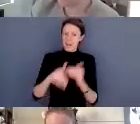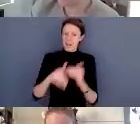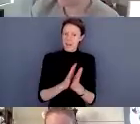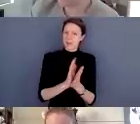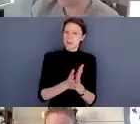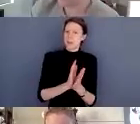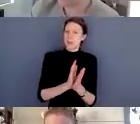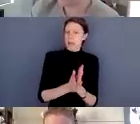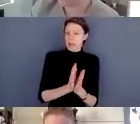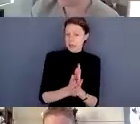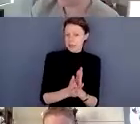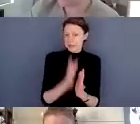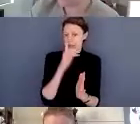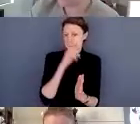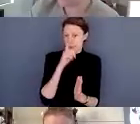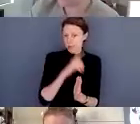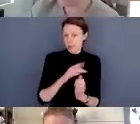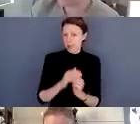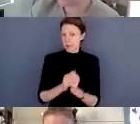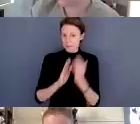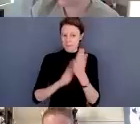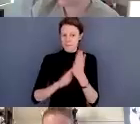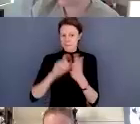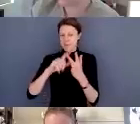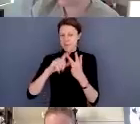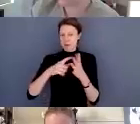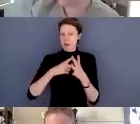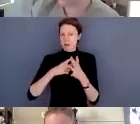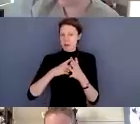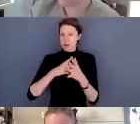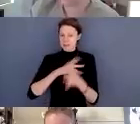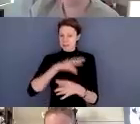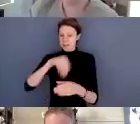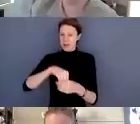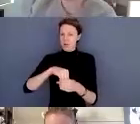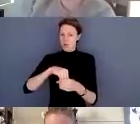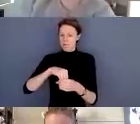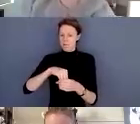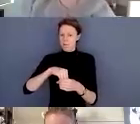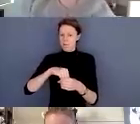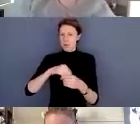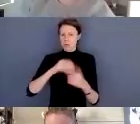note that media is a part of that. So media is sort of a little subset tactic of advocacy but